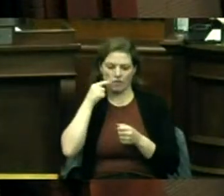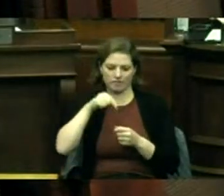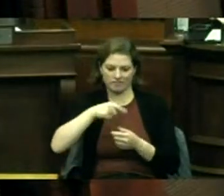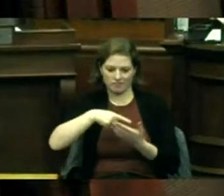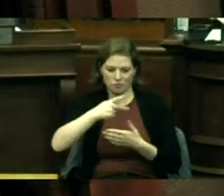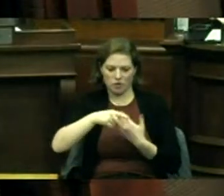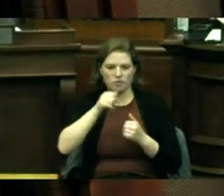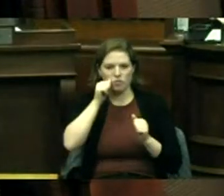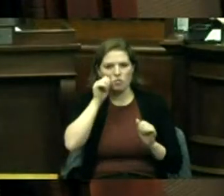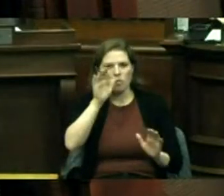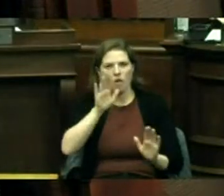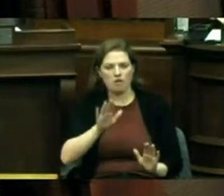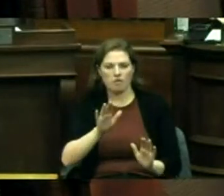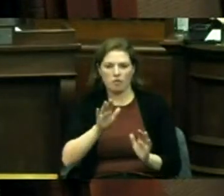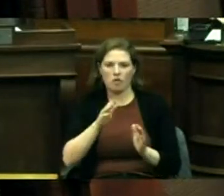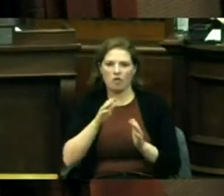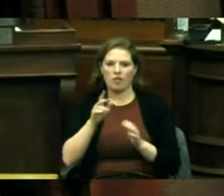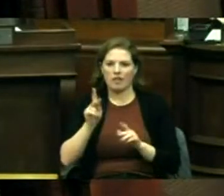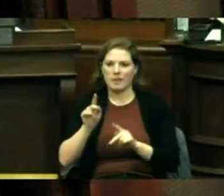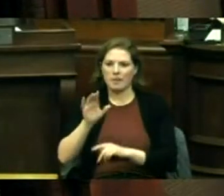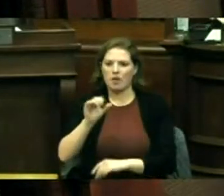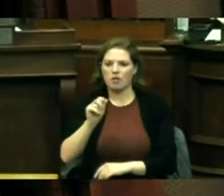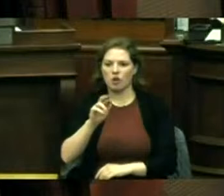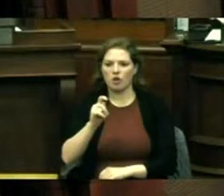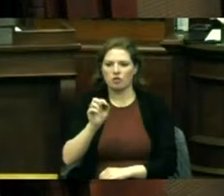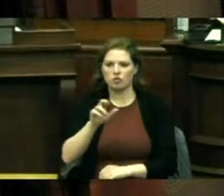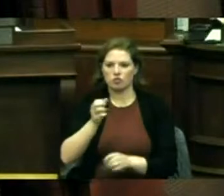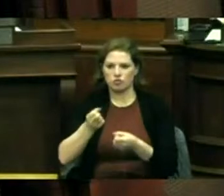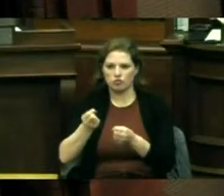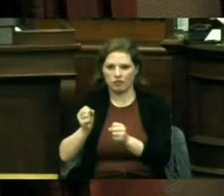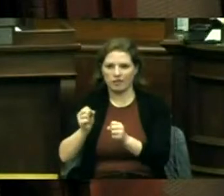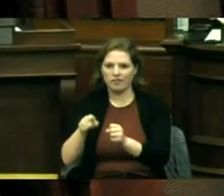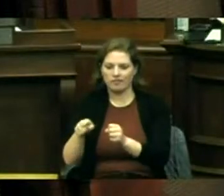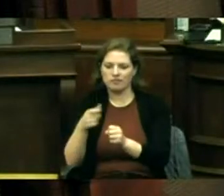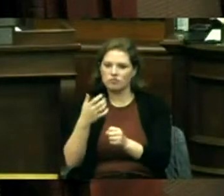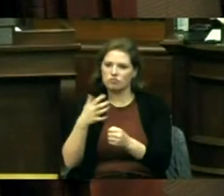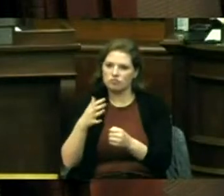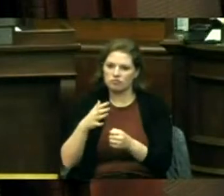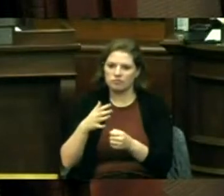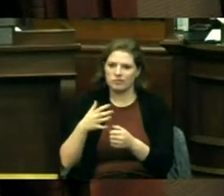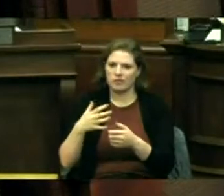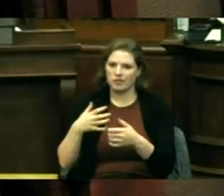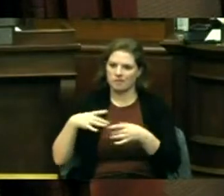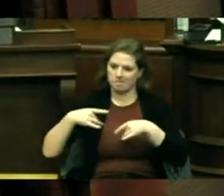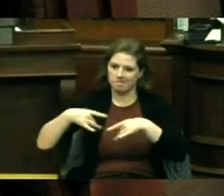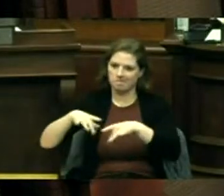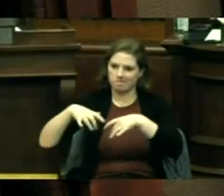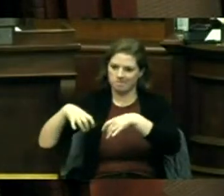partners. Thanks. And for the that makes sense for this program. And that's wonderful